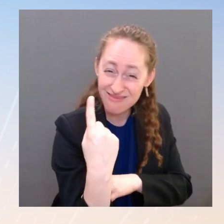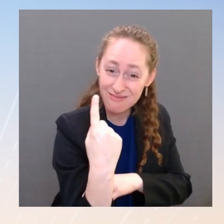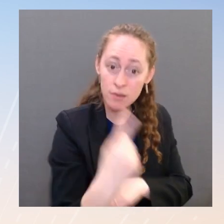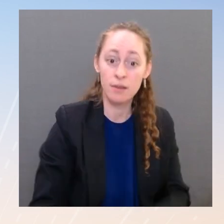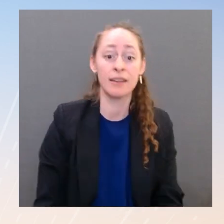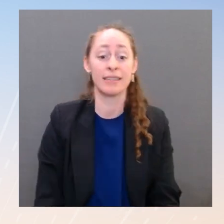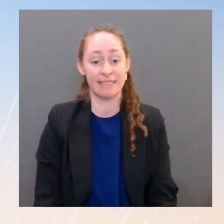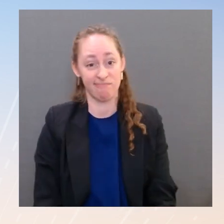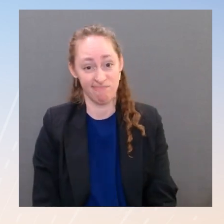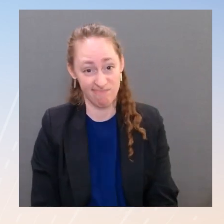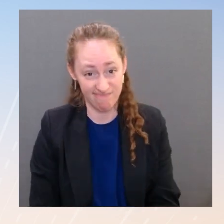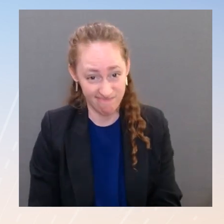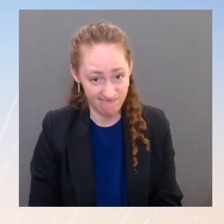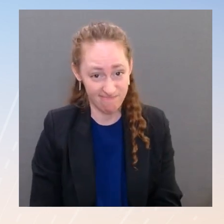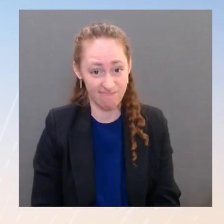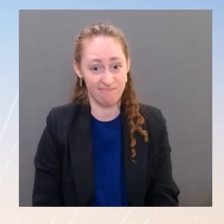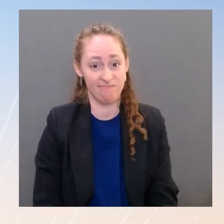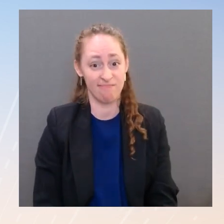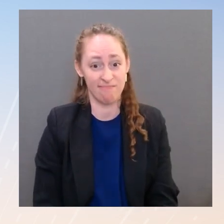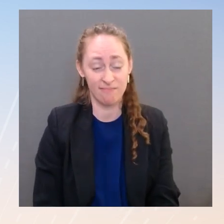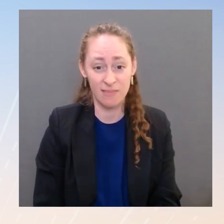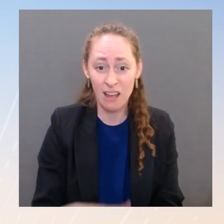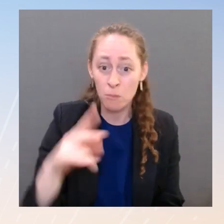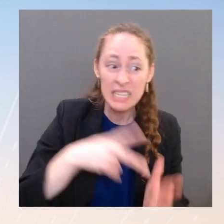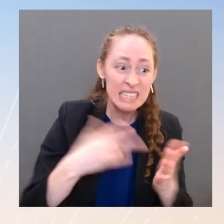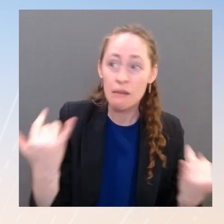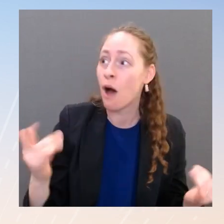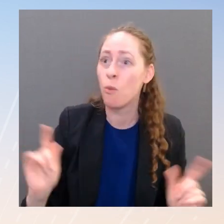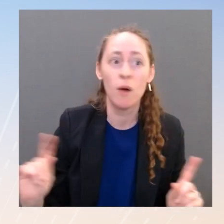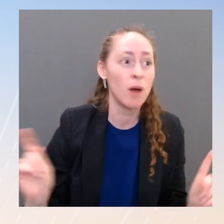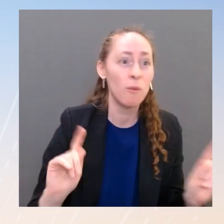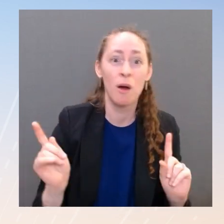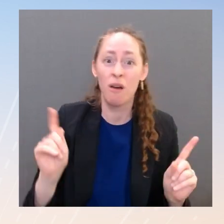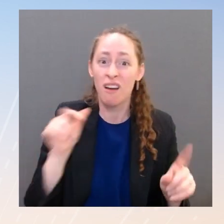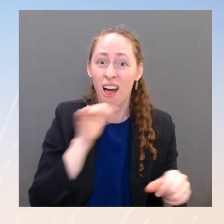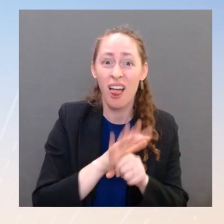Ms. Psaki: There -- there continue to be, but that is why we need the Bipartisan Innovation Act signed